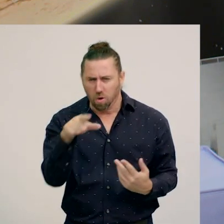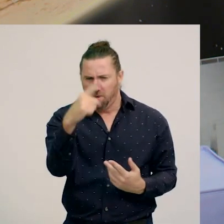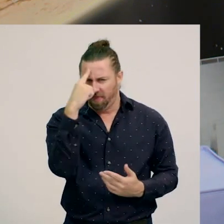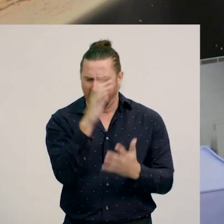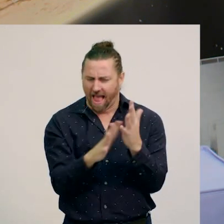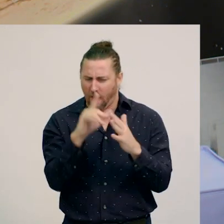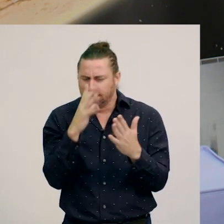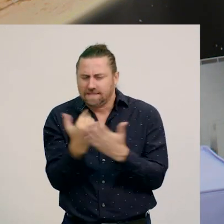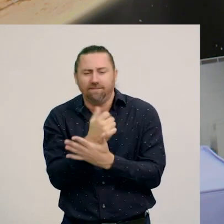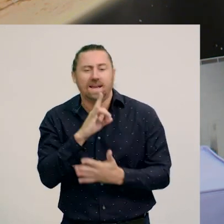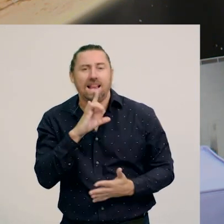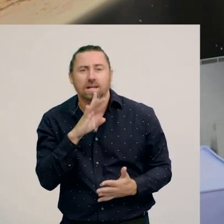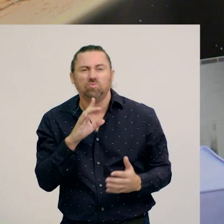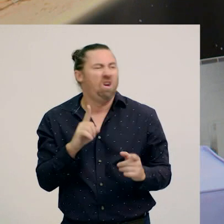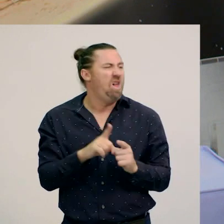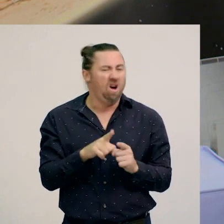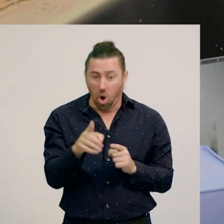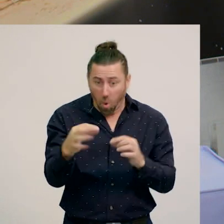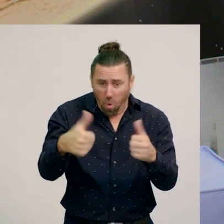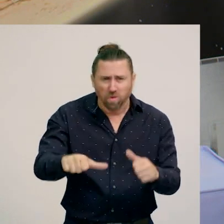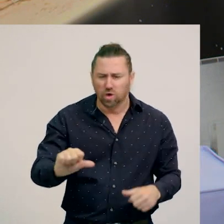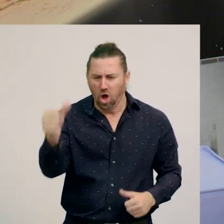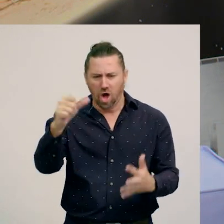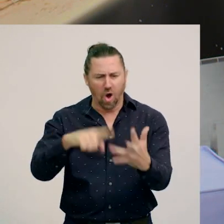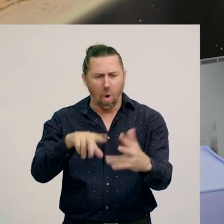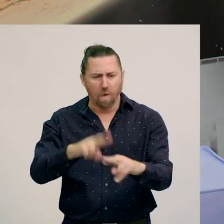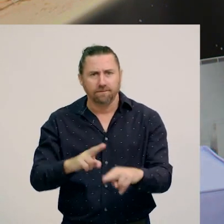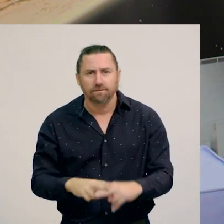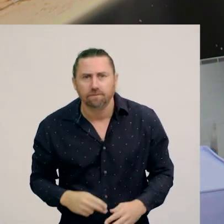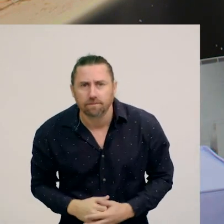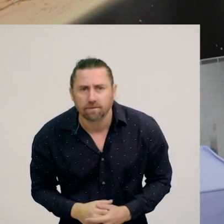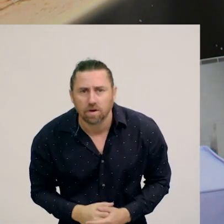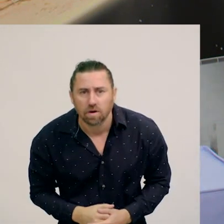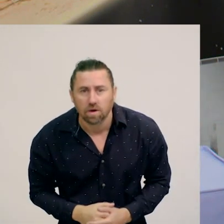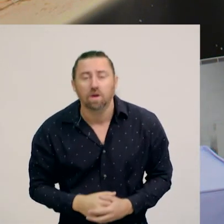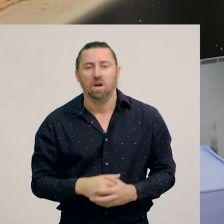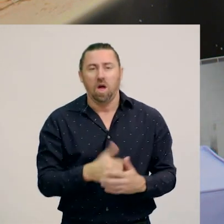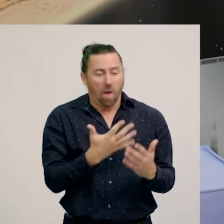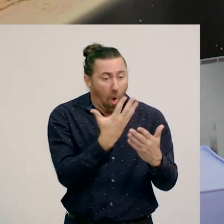Maybe if you're not using it, turn it off, or even better, turn it off at the wall.